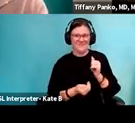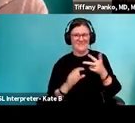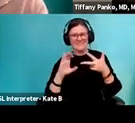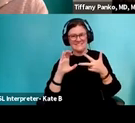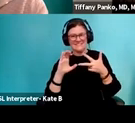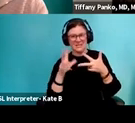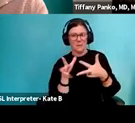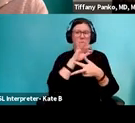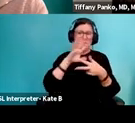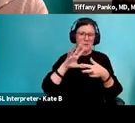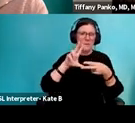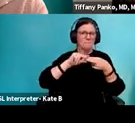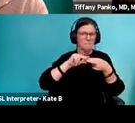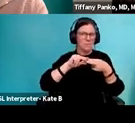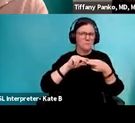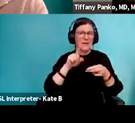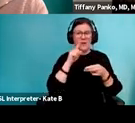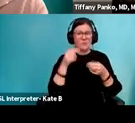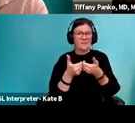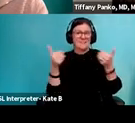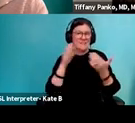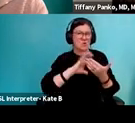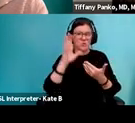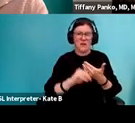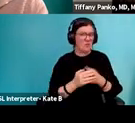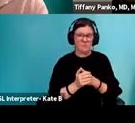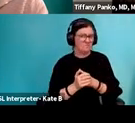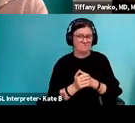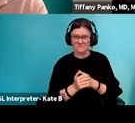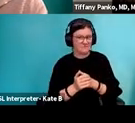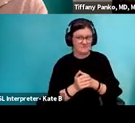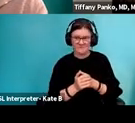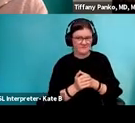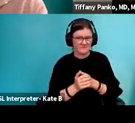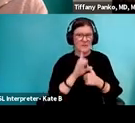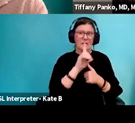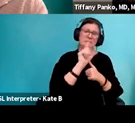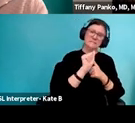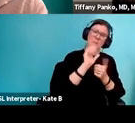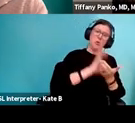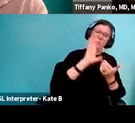and I don’t think we should have separate curriculum-- a disability module, if you will,